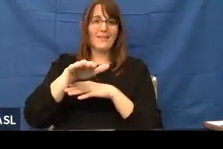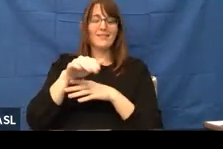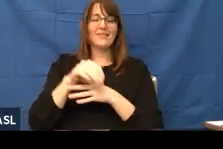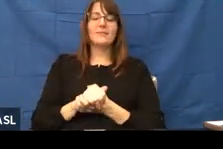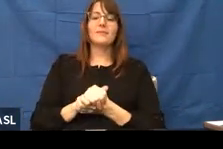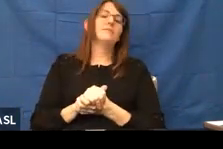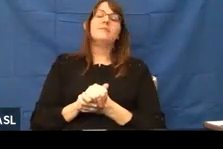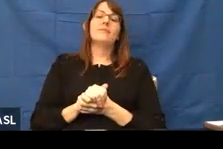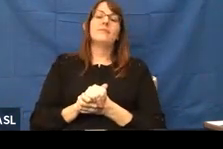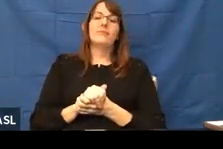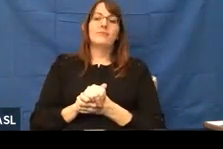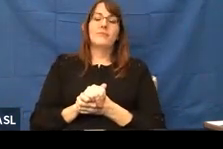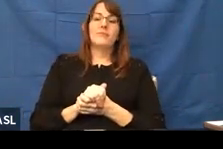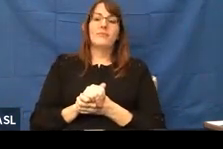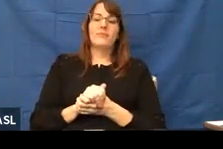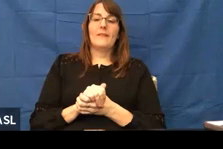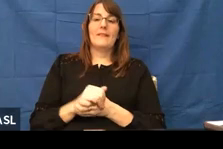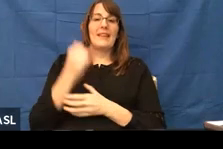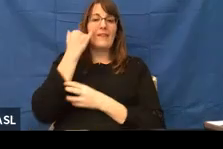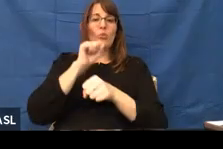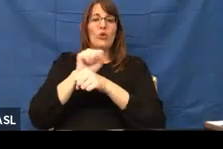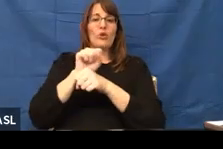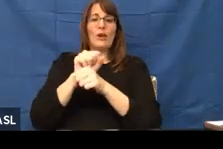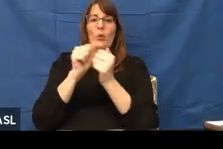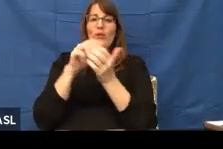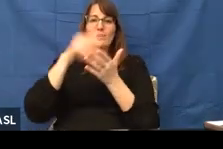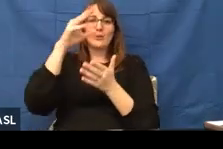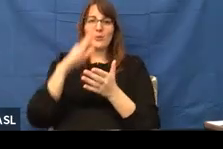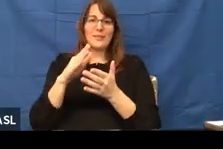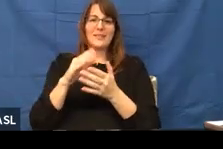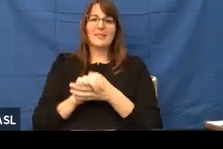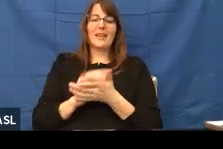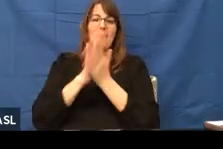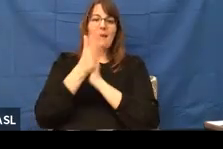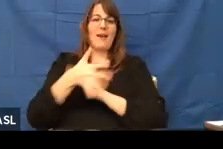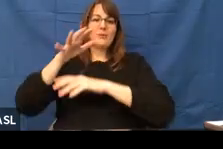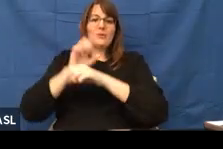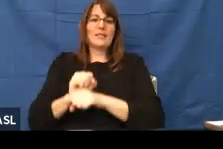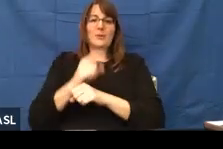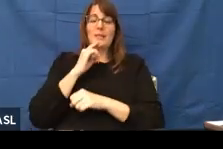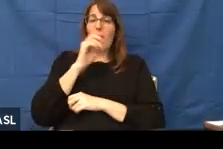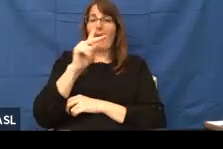Jewyl Alderson Clarke, SDCOE: If you were working with students and you're using poll everywhere all the time becomes your team. You say, like, hey, today we're going to use Poll Everywhere.